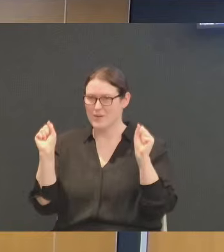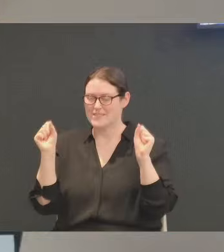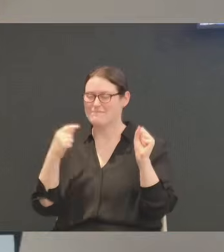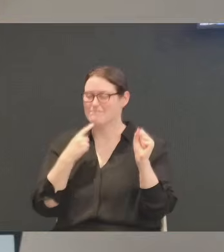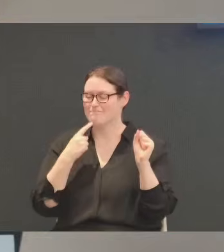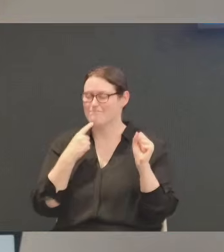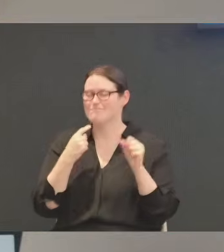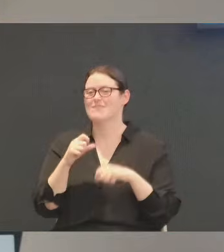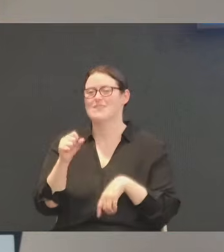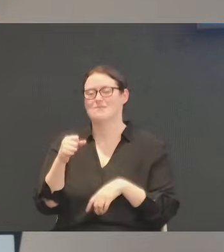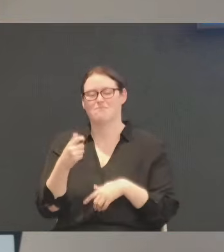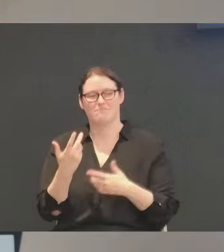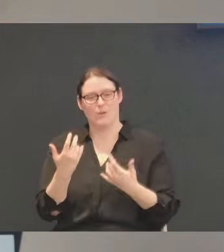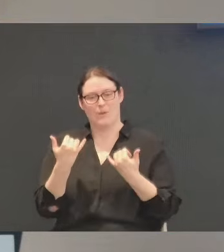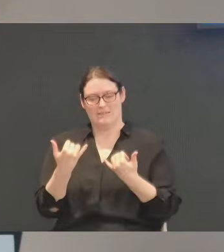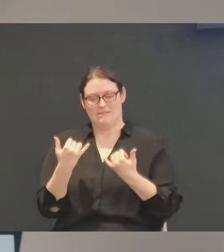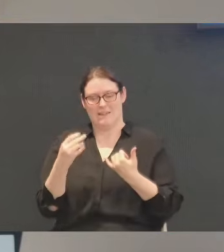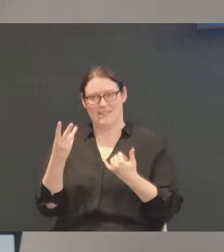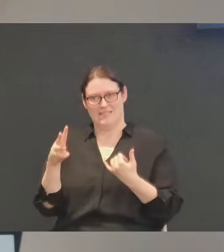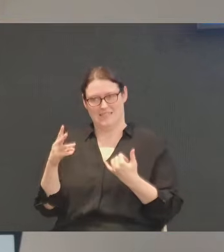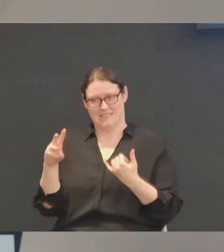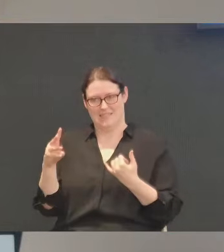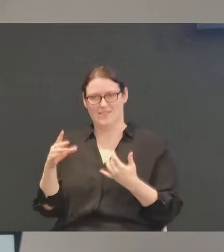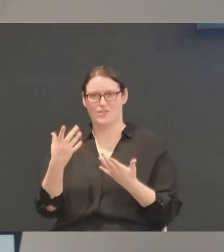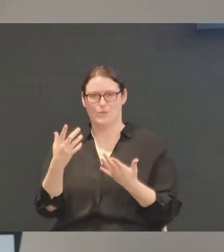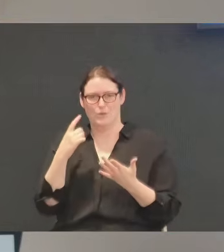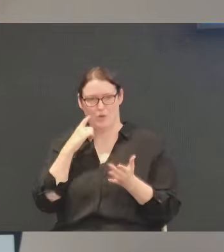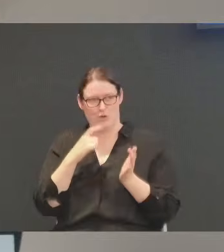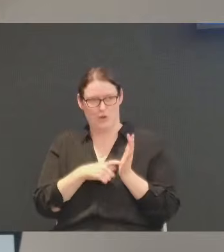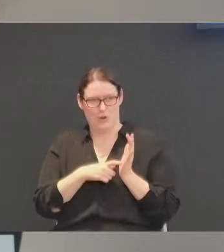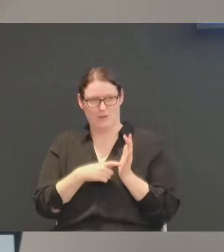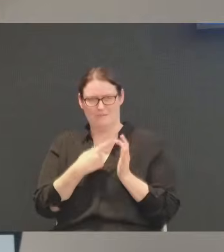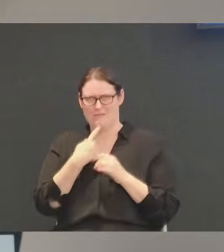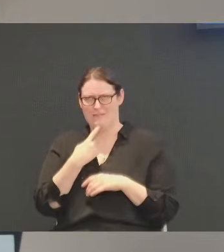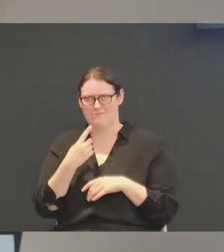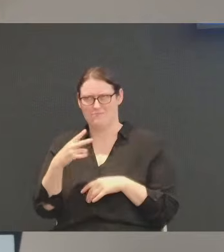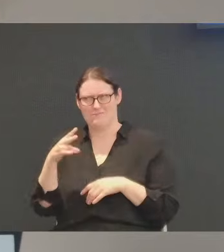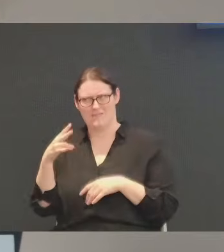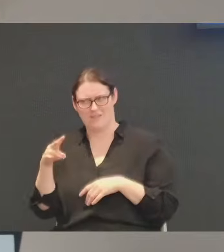uh, we know today is the 16th and as you notice, we proclaim the 17th because we want you to have